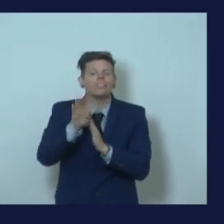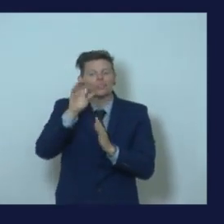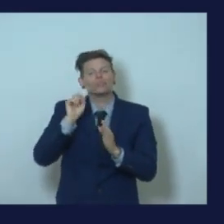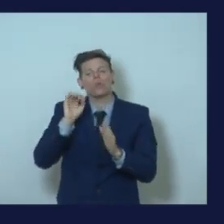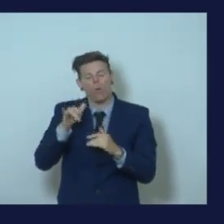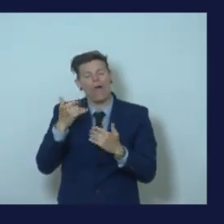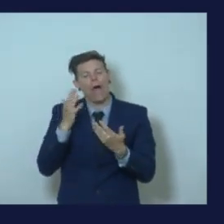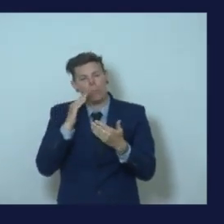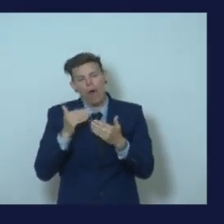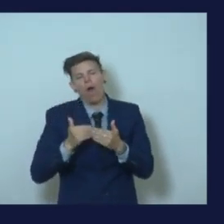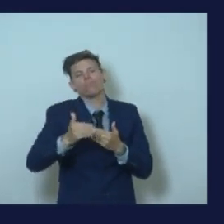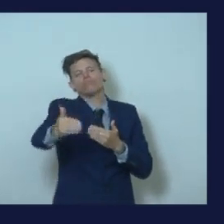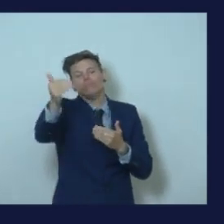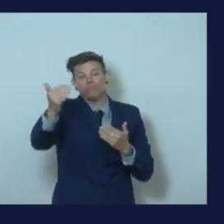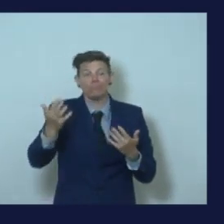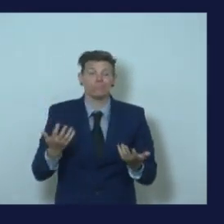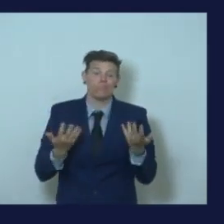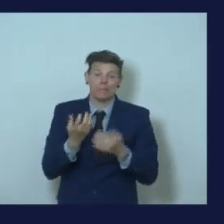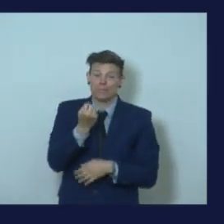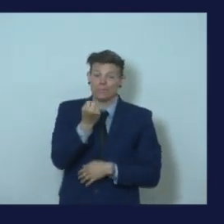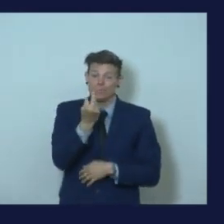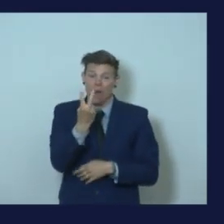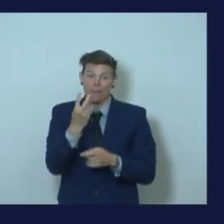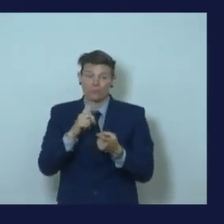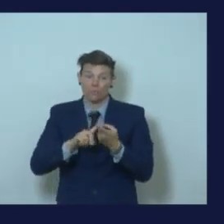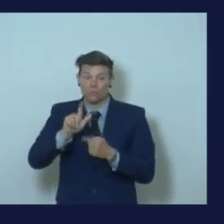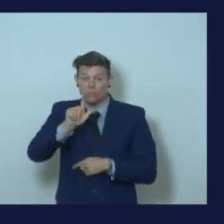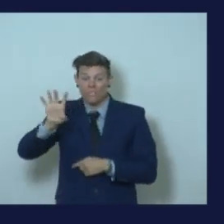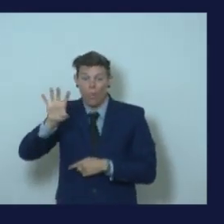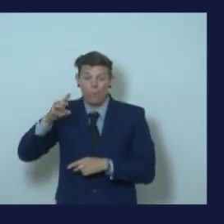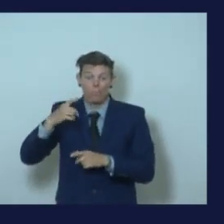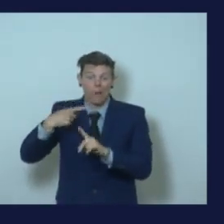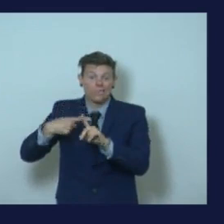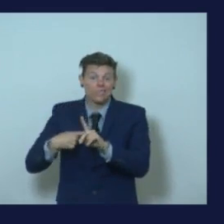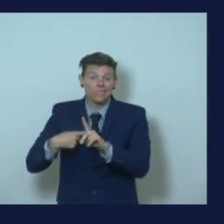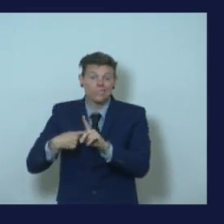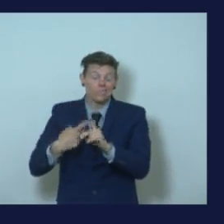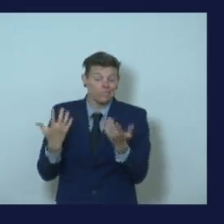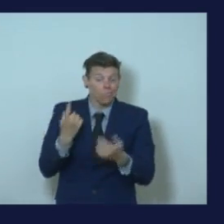IT WILL GO UP AND THIS IS GOING TO BE OUR LIVES.